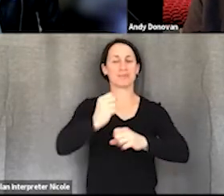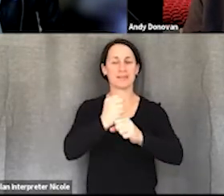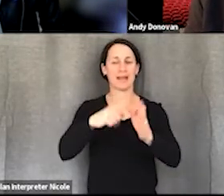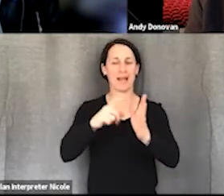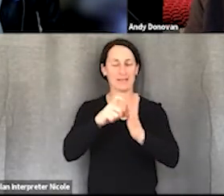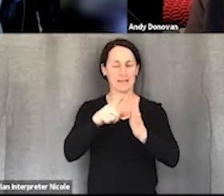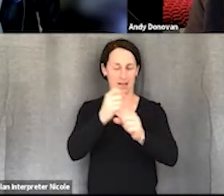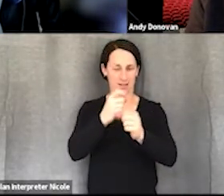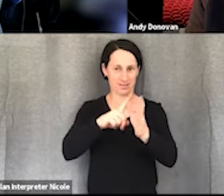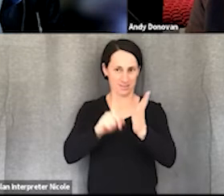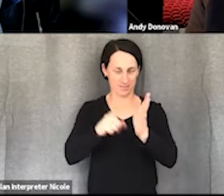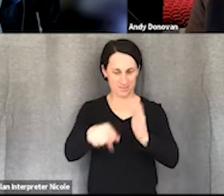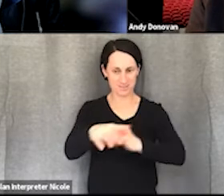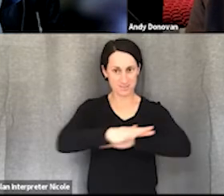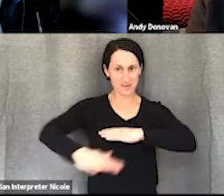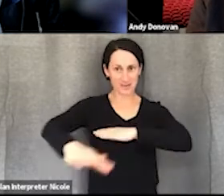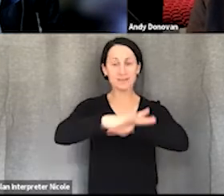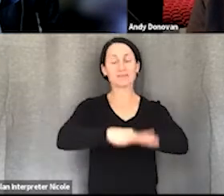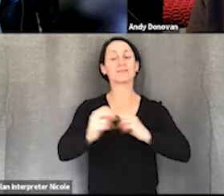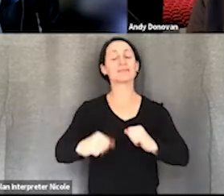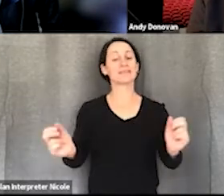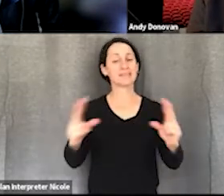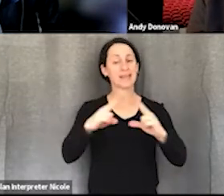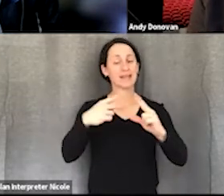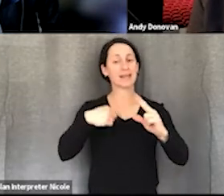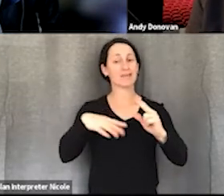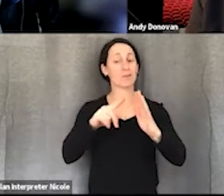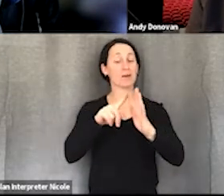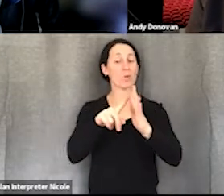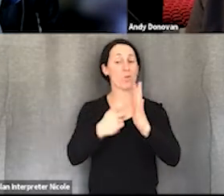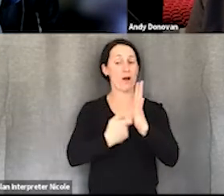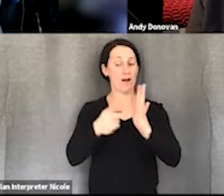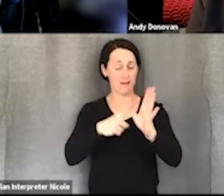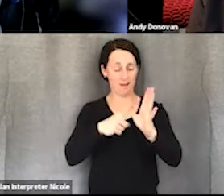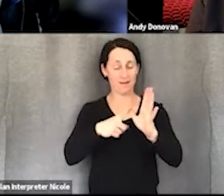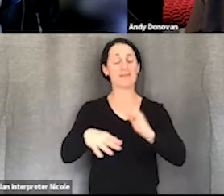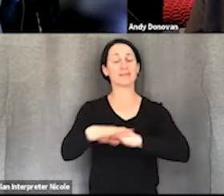I follow the people from the uranium nation and I pay my respects to Elders past, present and emerging